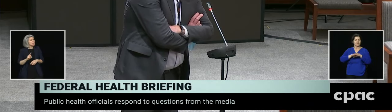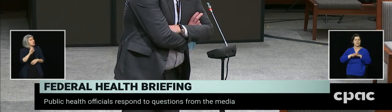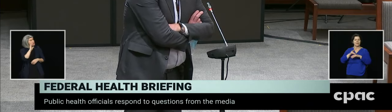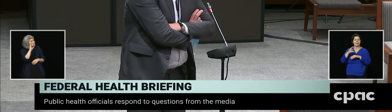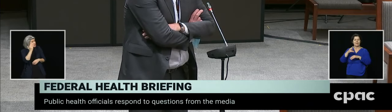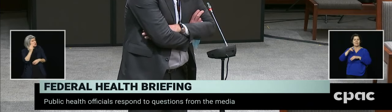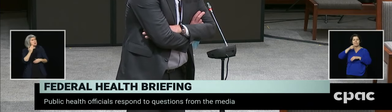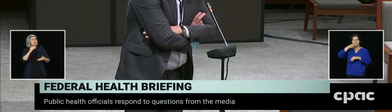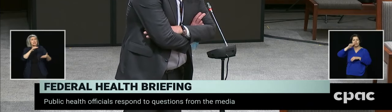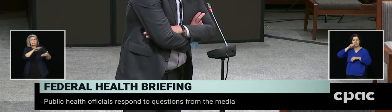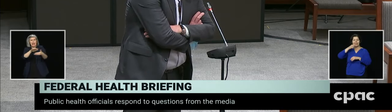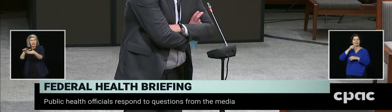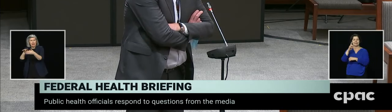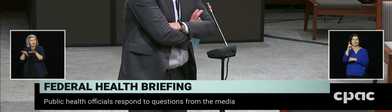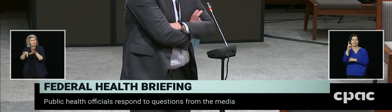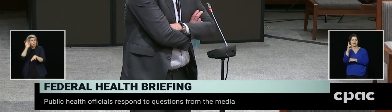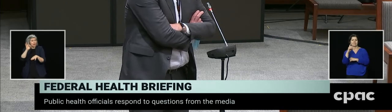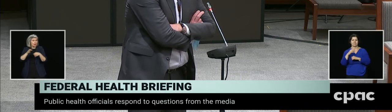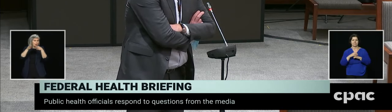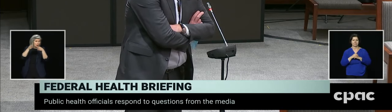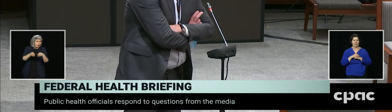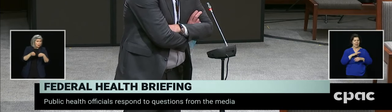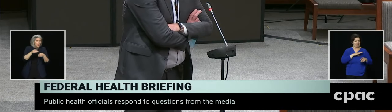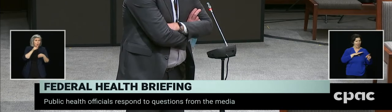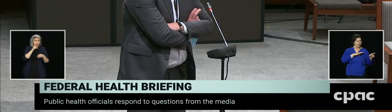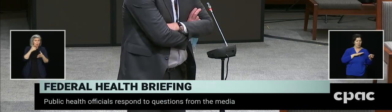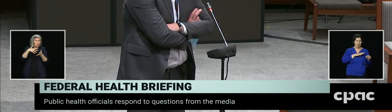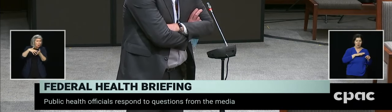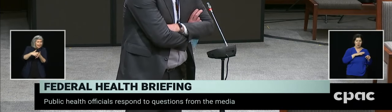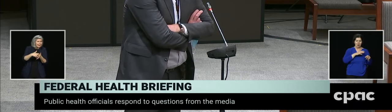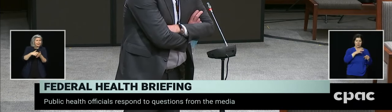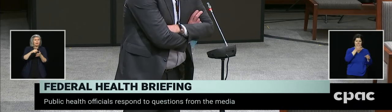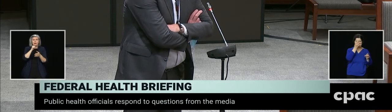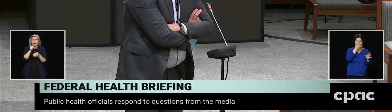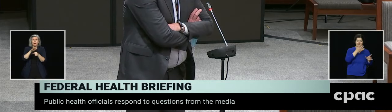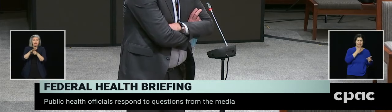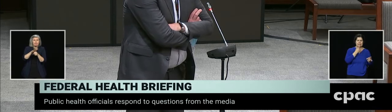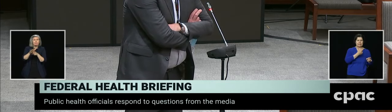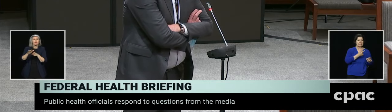PEOPLE WHO ARE DEFICIENT IN VITAMIN D HAVE MUCH WORKINGS